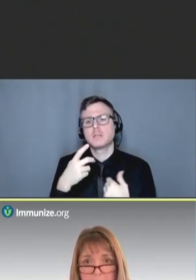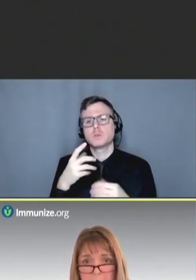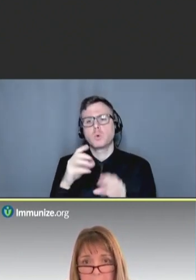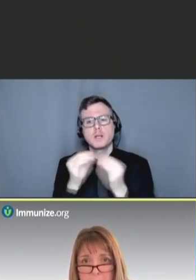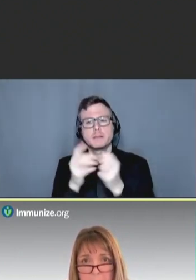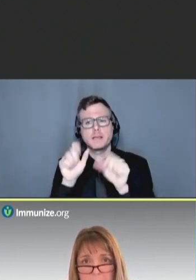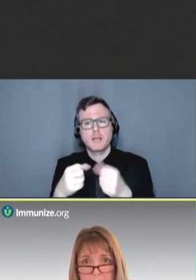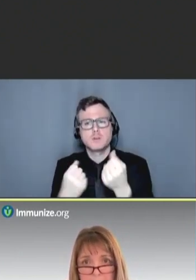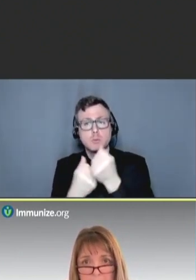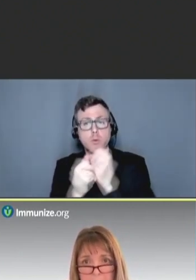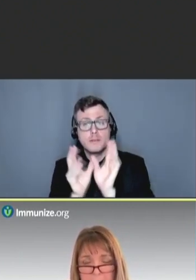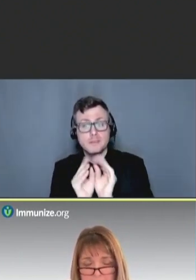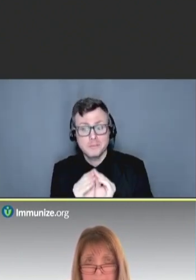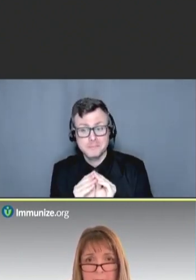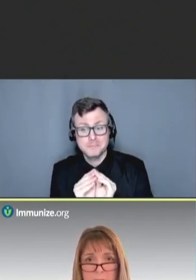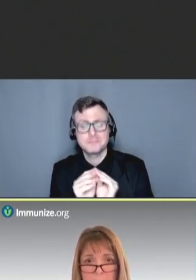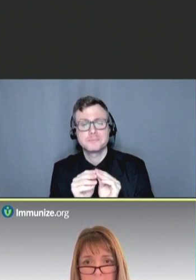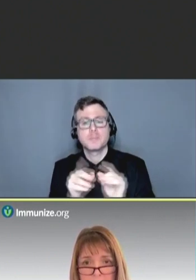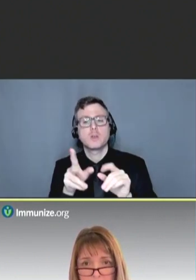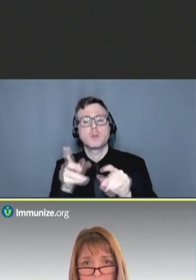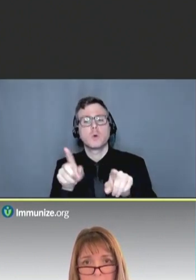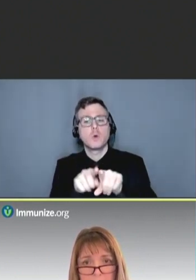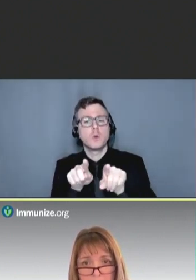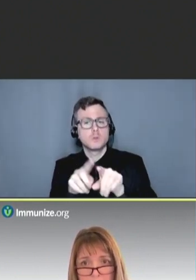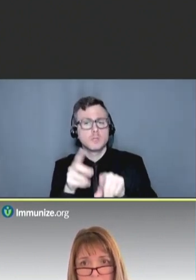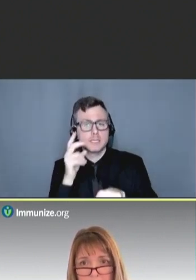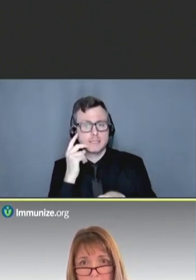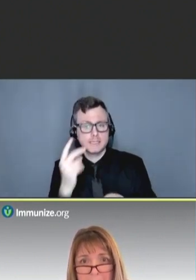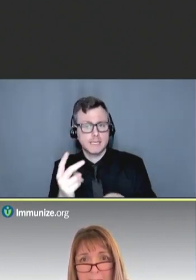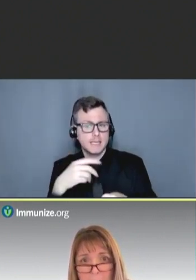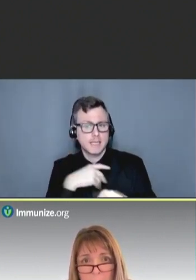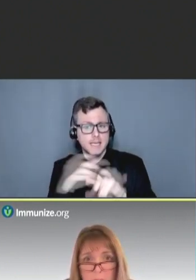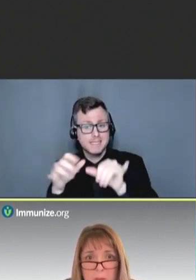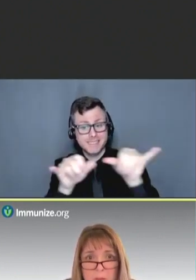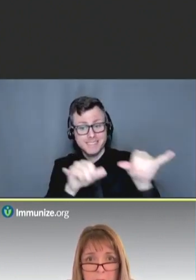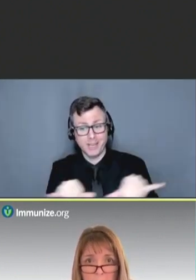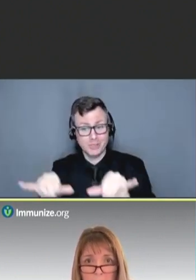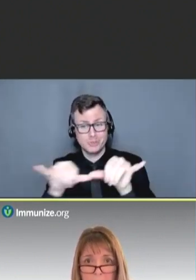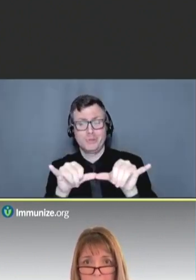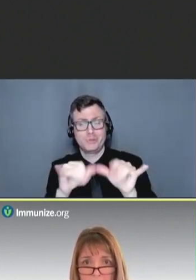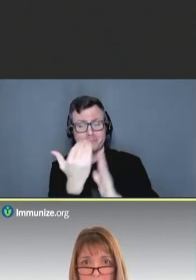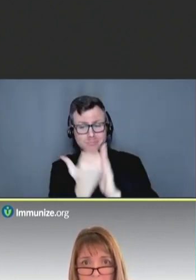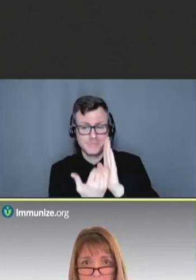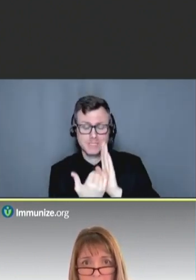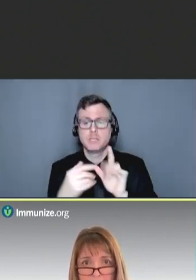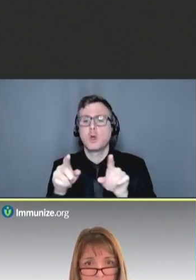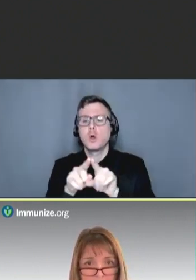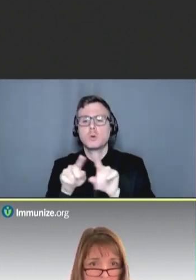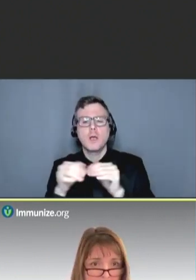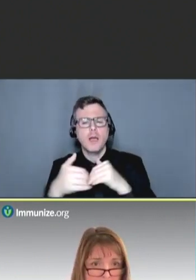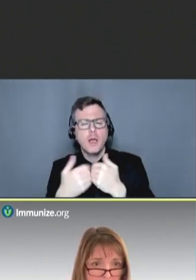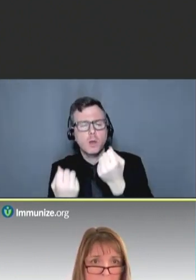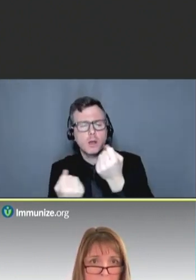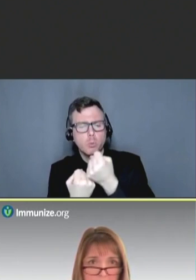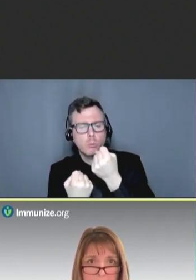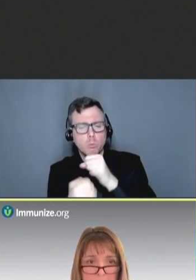and also the standards and also note how they're going about promoting the standards to their